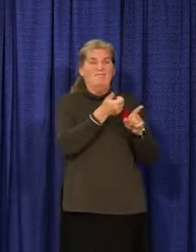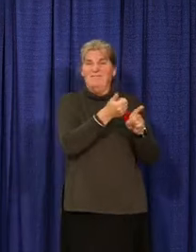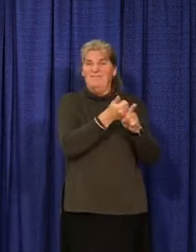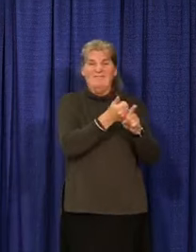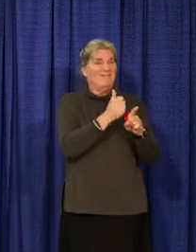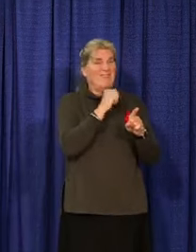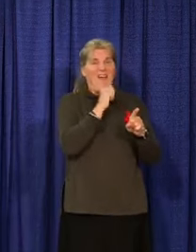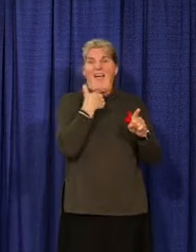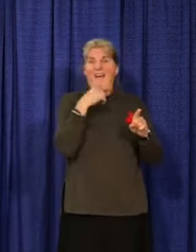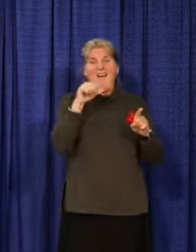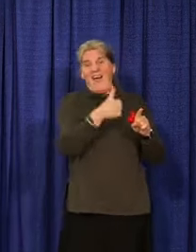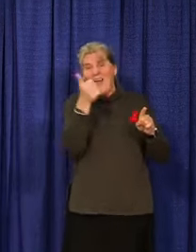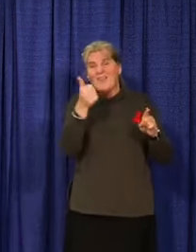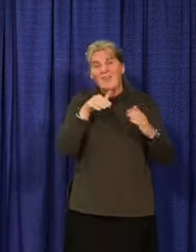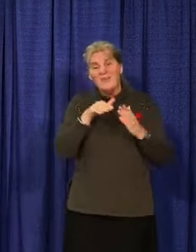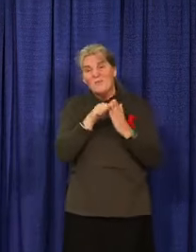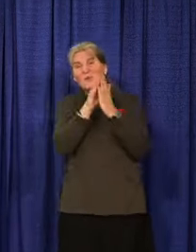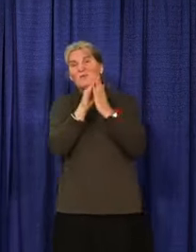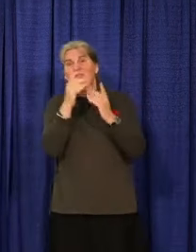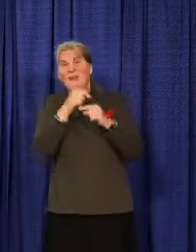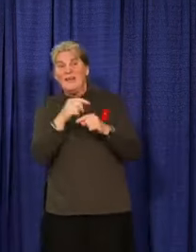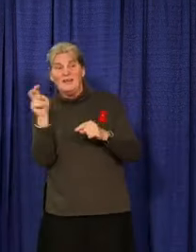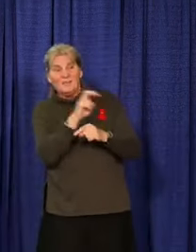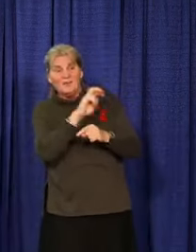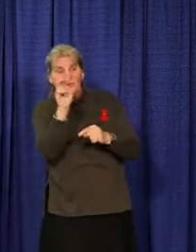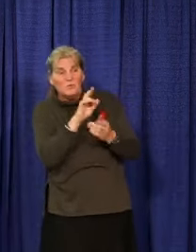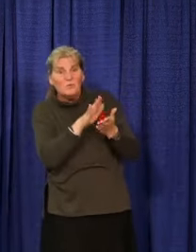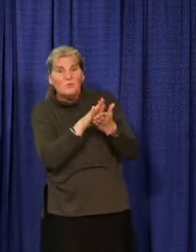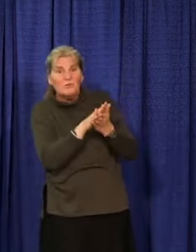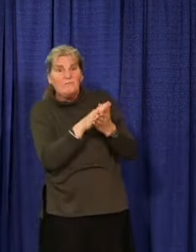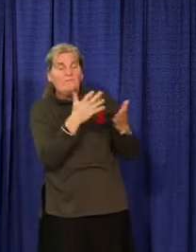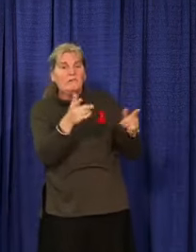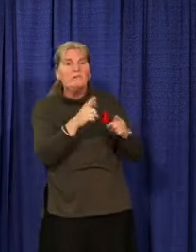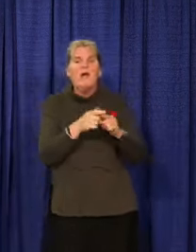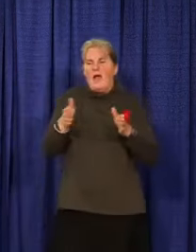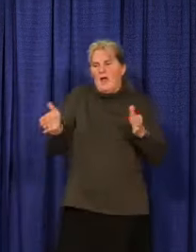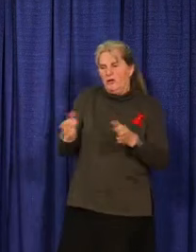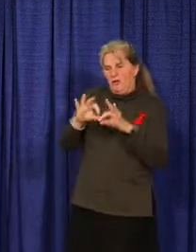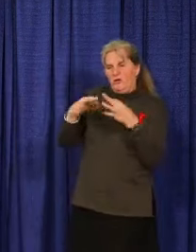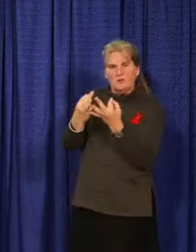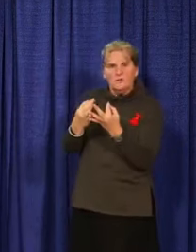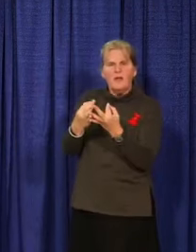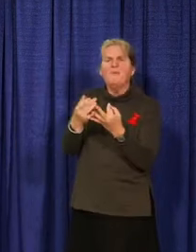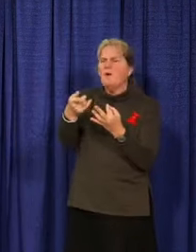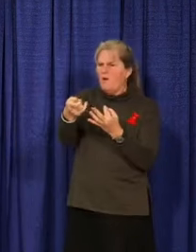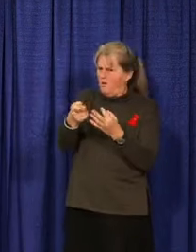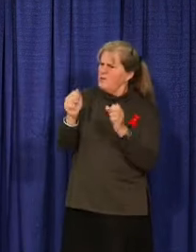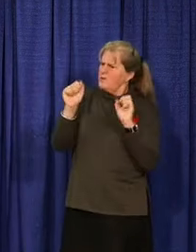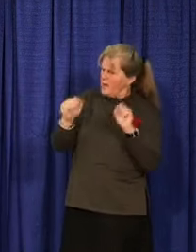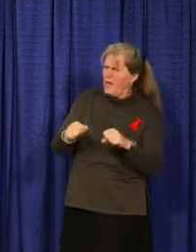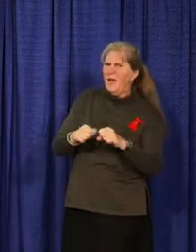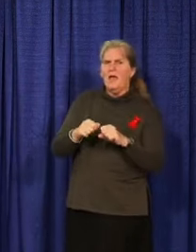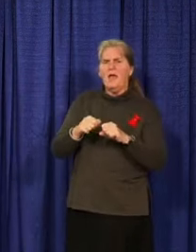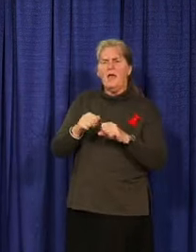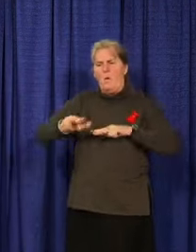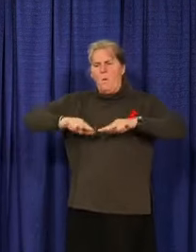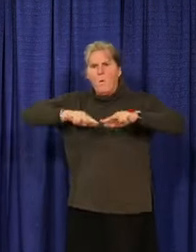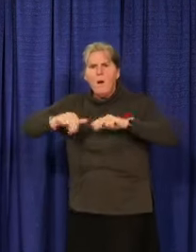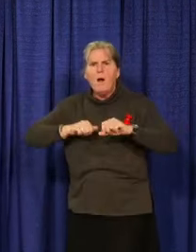transport, we continue to encourage students and families who can walk, cycle, drive, or